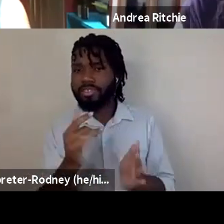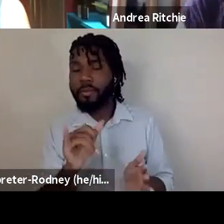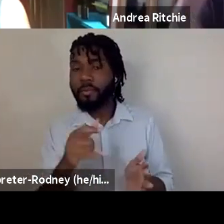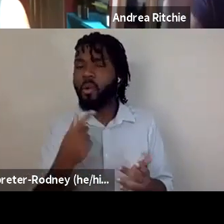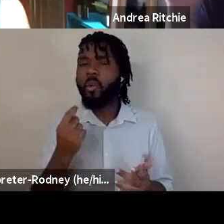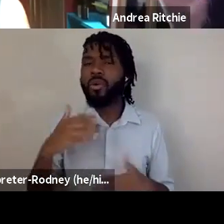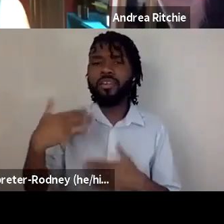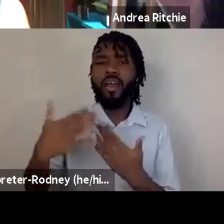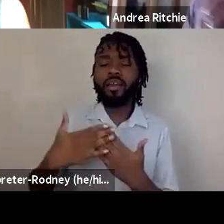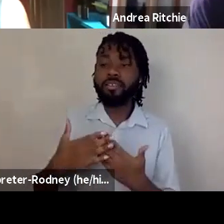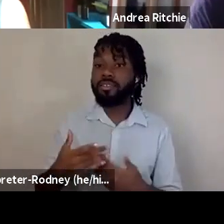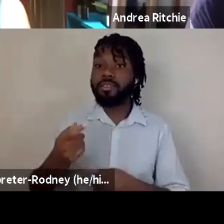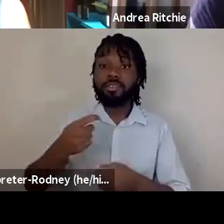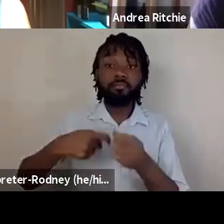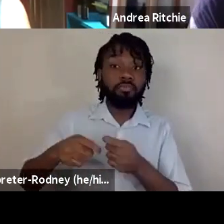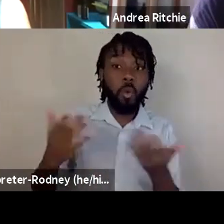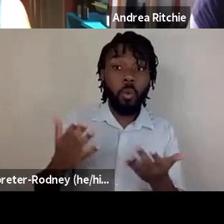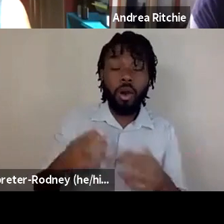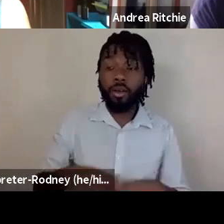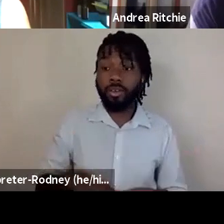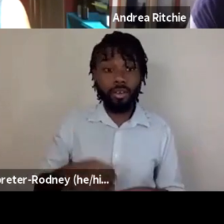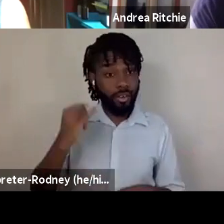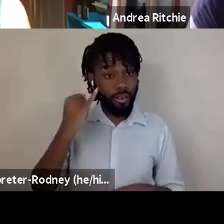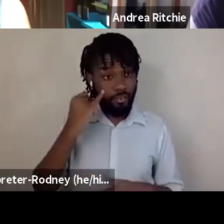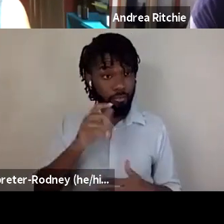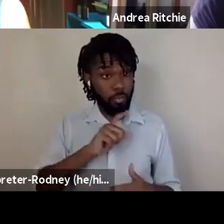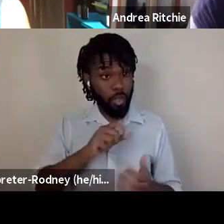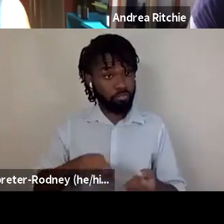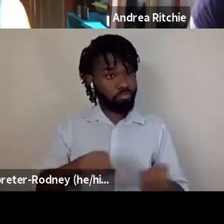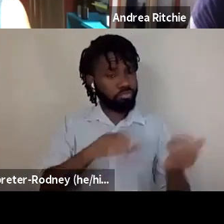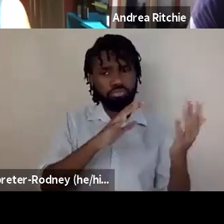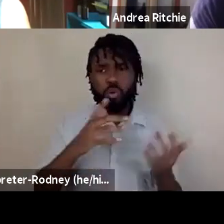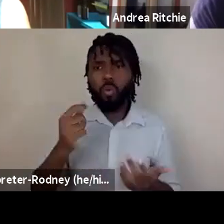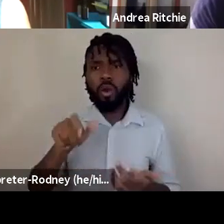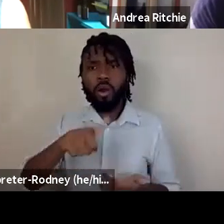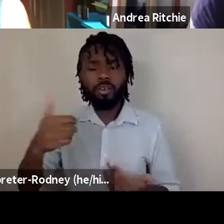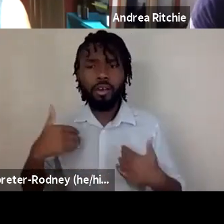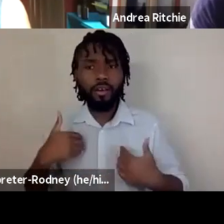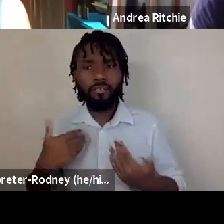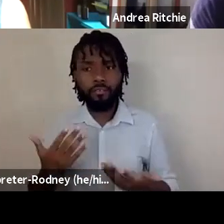"What are we doing instead of police?" We also can really look to